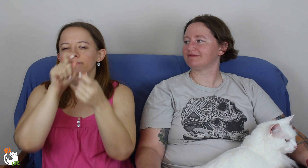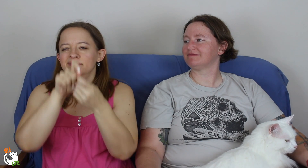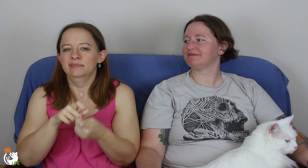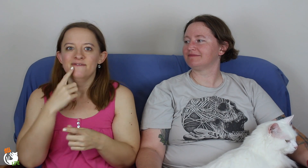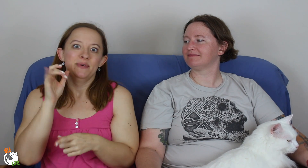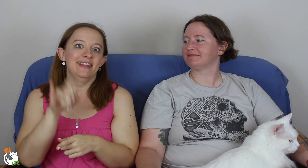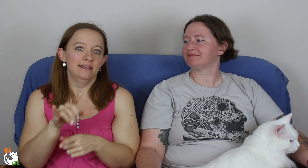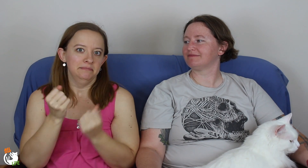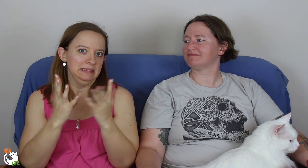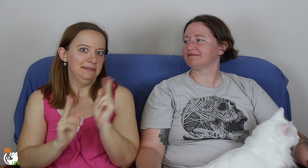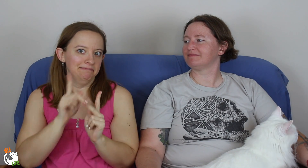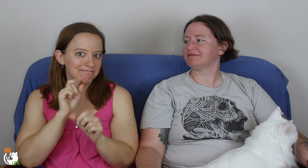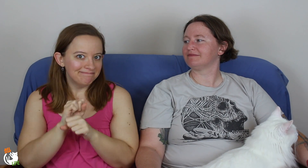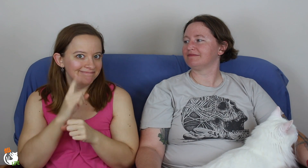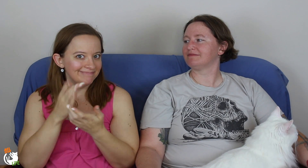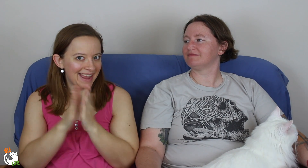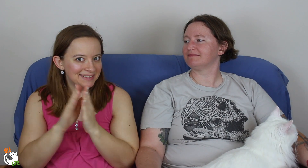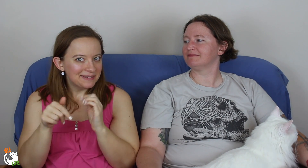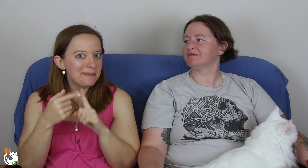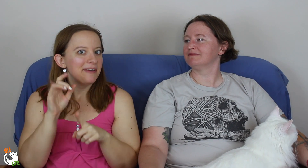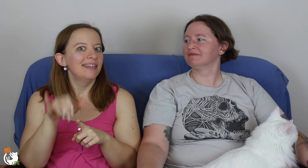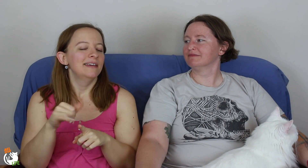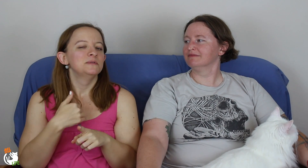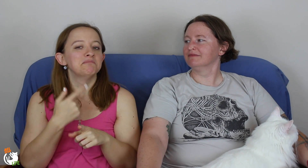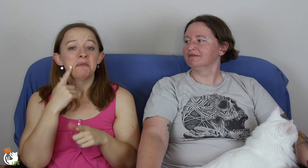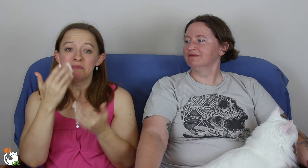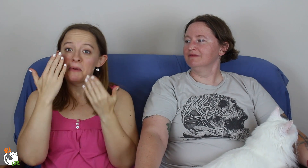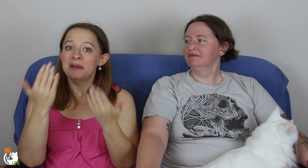We wanted to give you all the details for that and I know a lot of people were curious about it and asked.